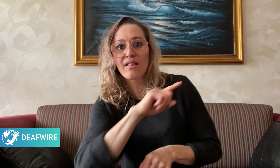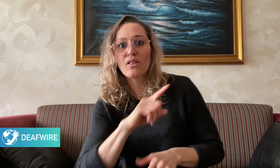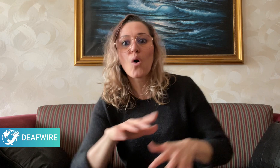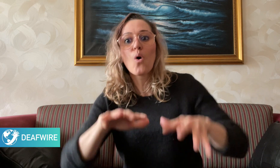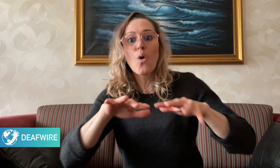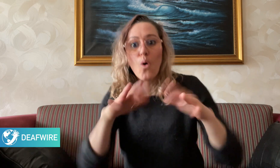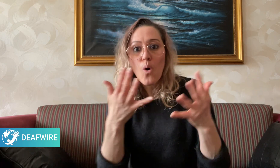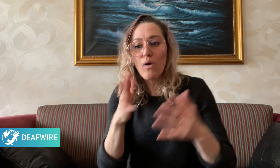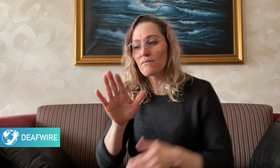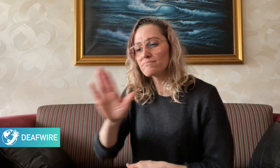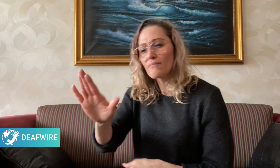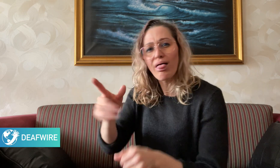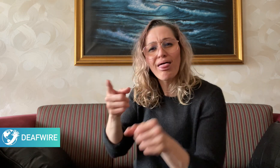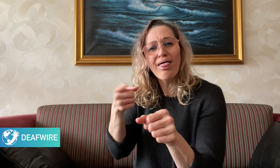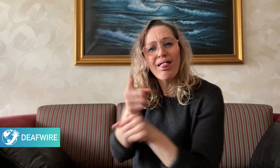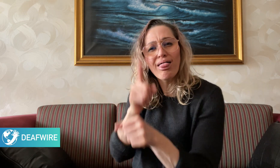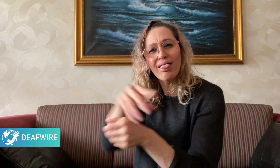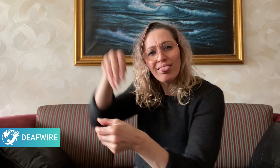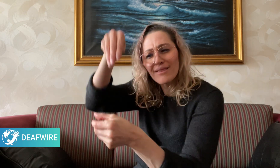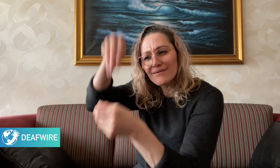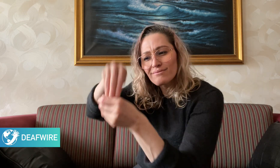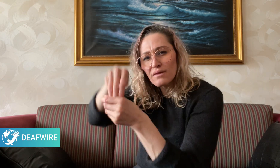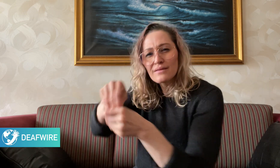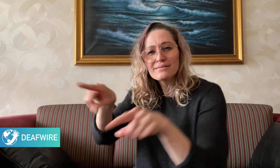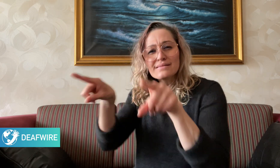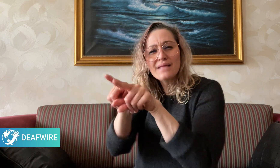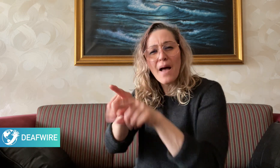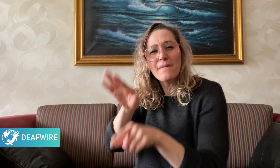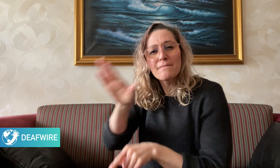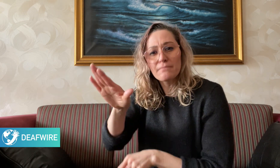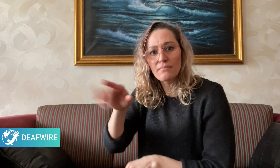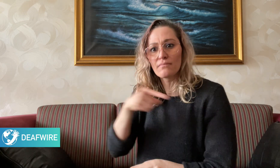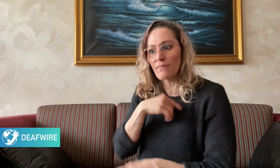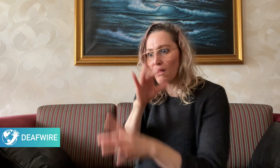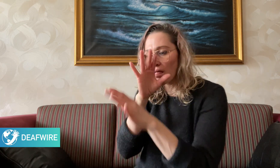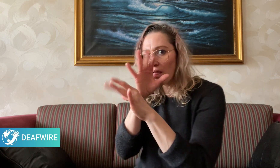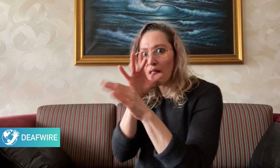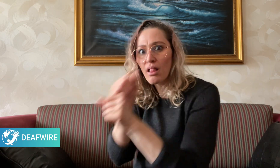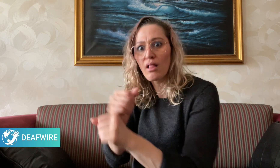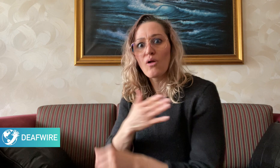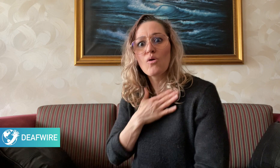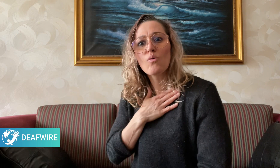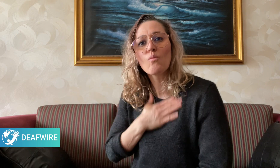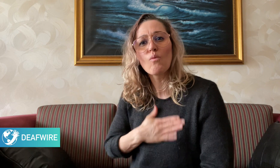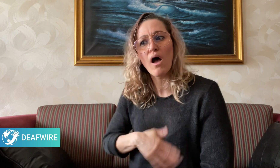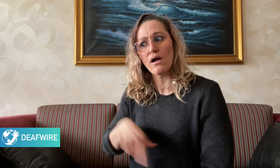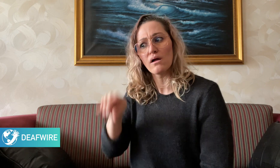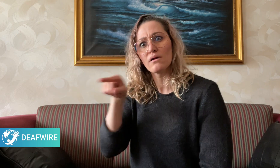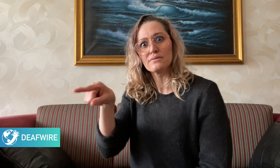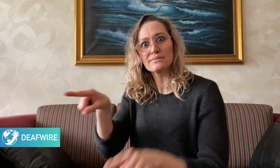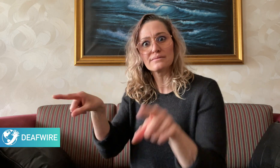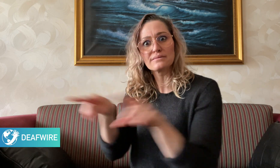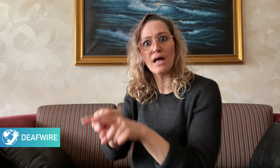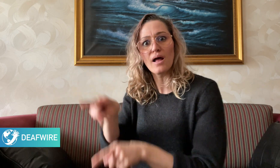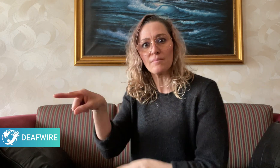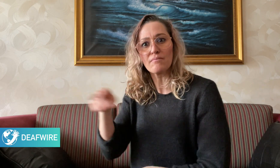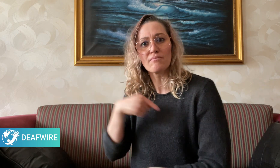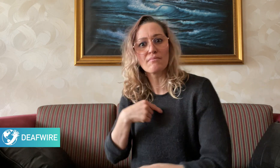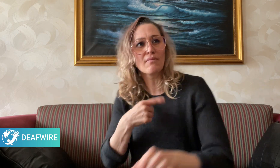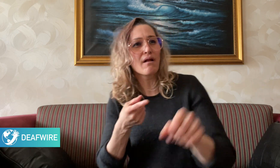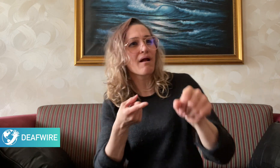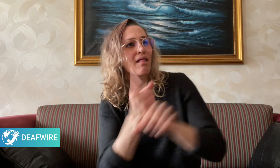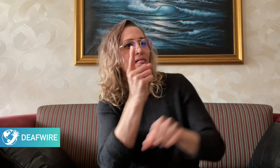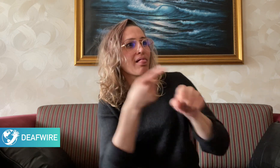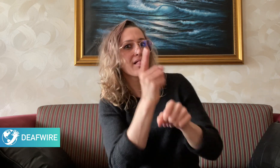to those kinds of jokes because they want to become